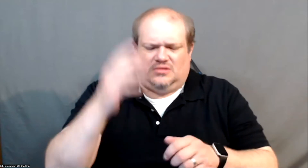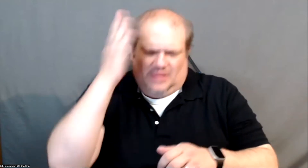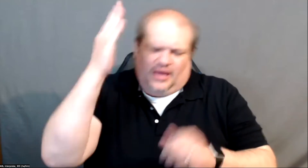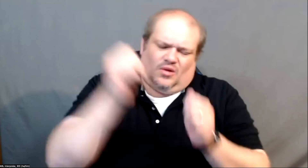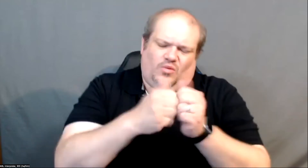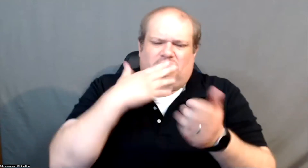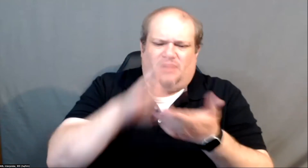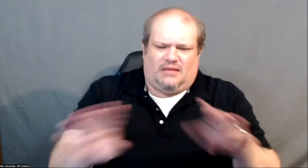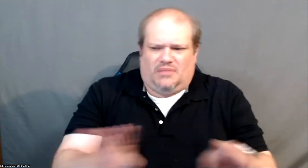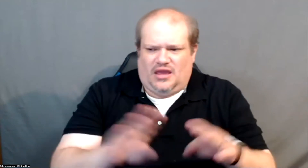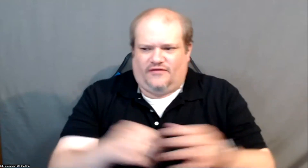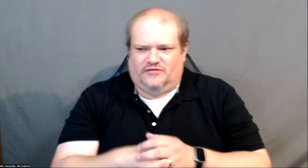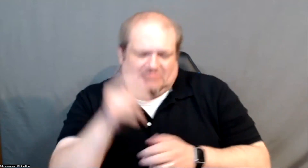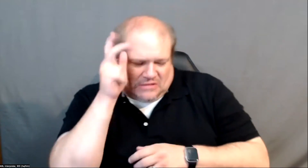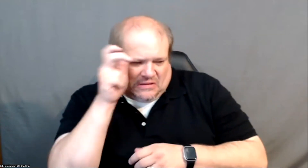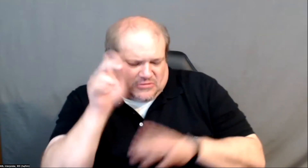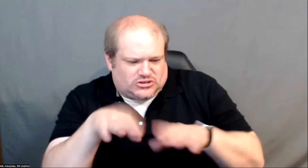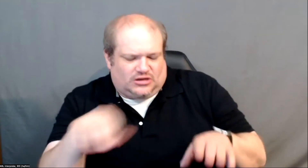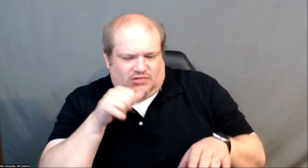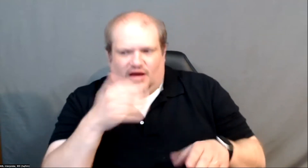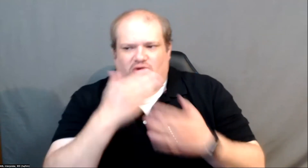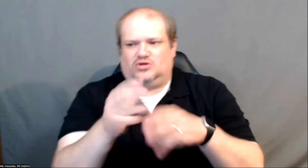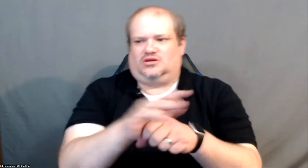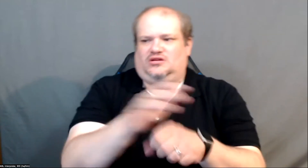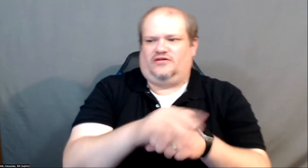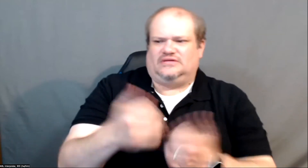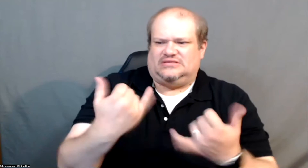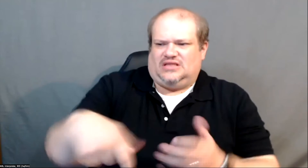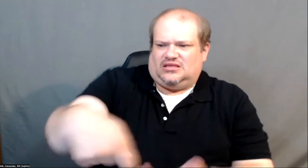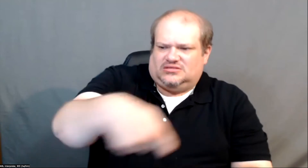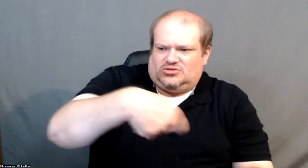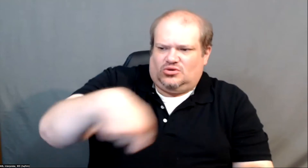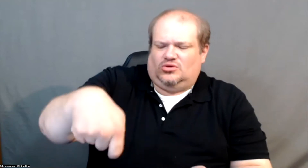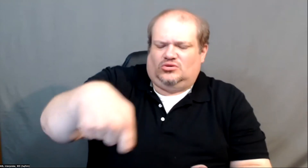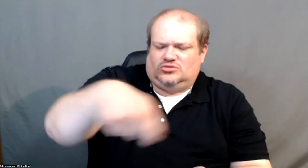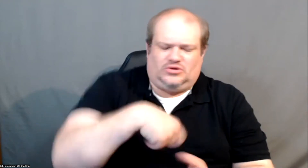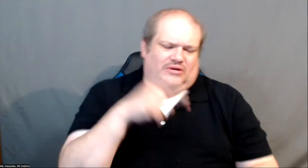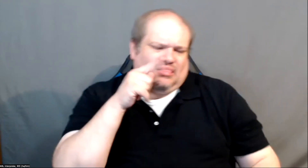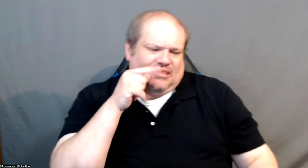Impish child. Was it not enough? You slowly stir in the water, lemon juice and sugar rising.